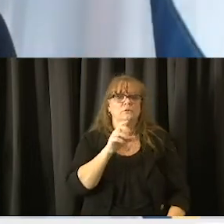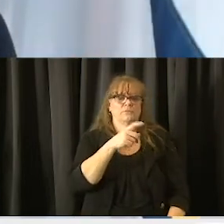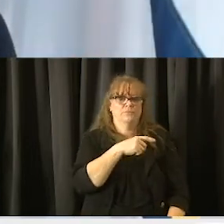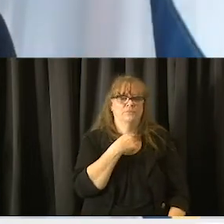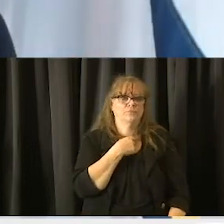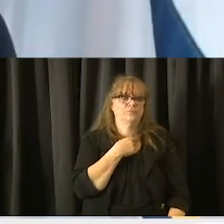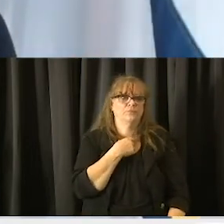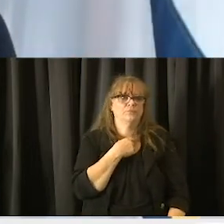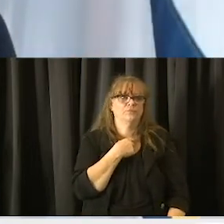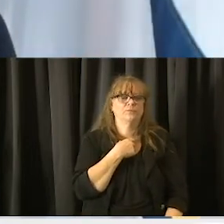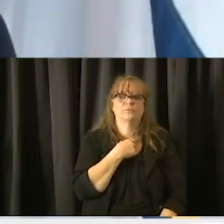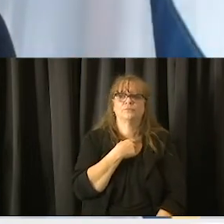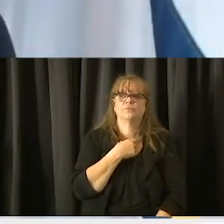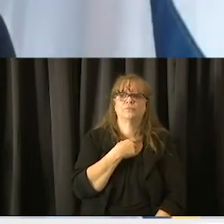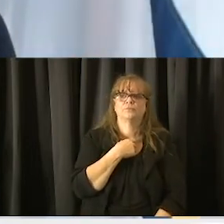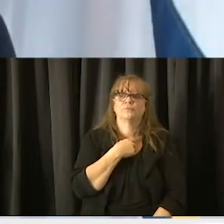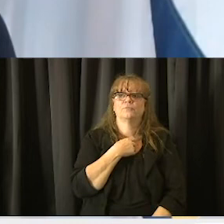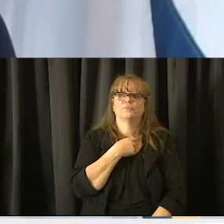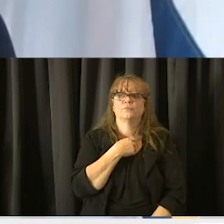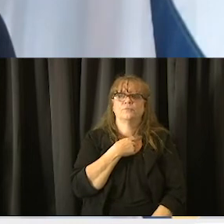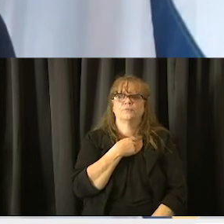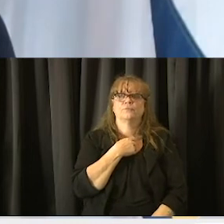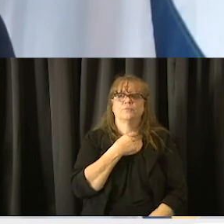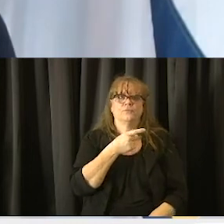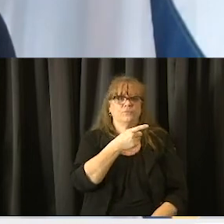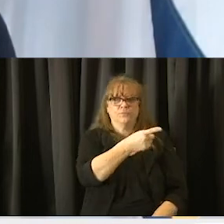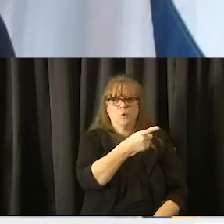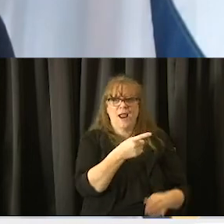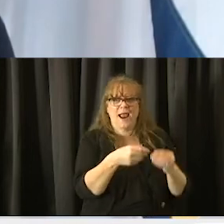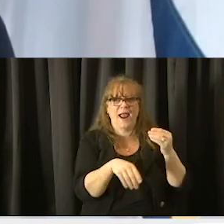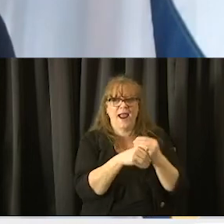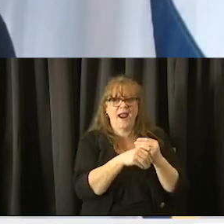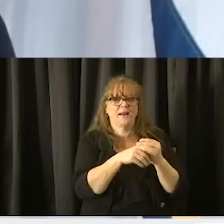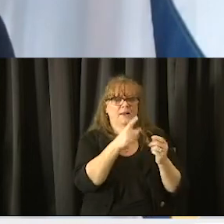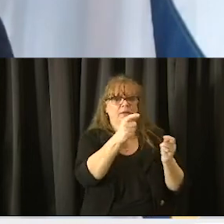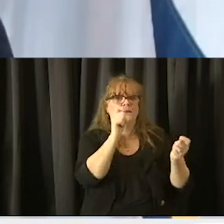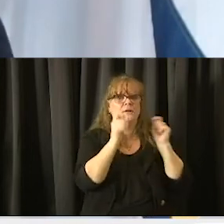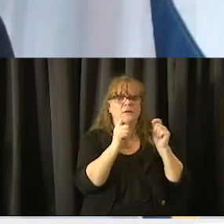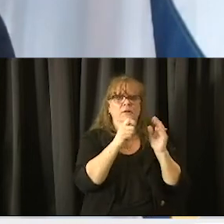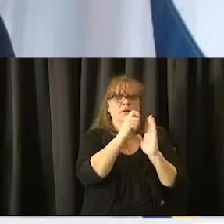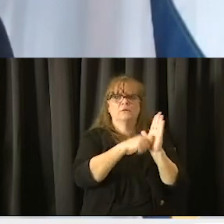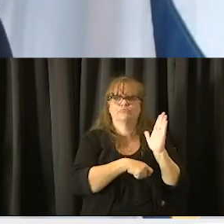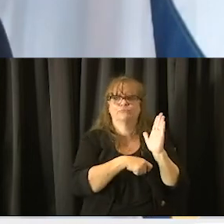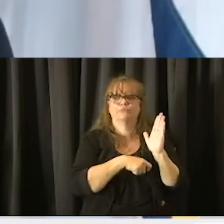governor steve steger from nine news uh so two questions uh this first or this new vaccine